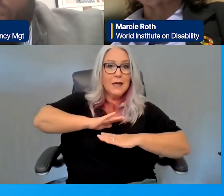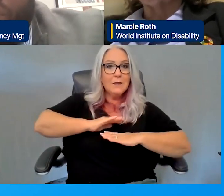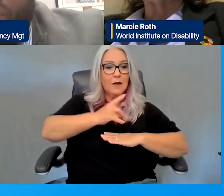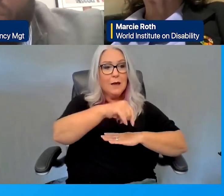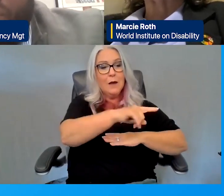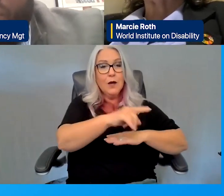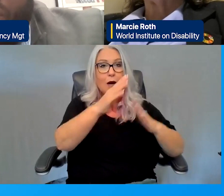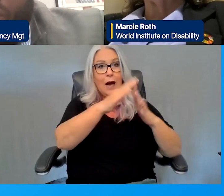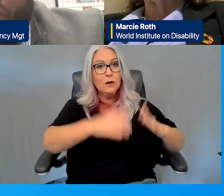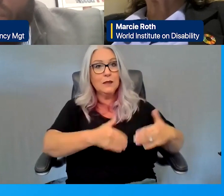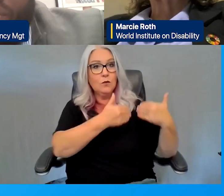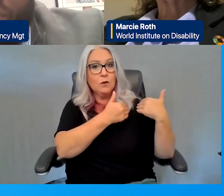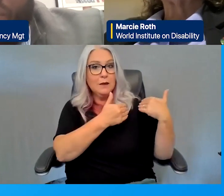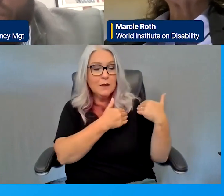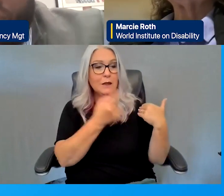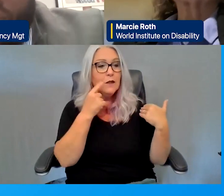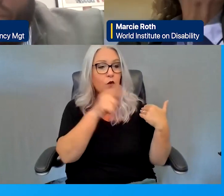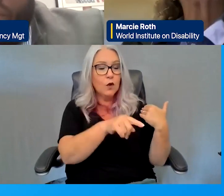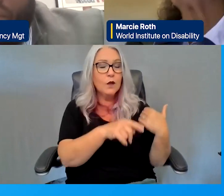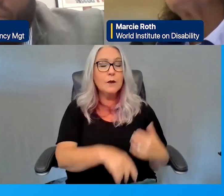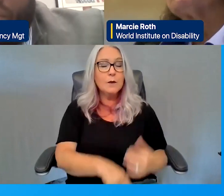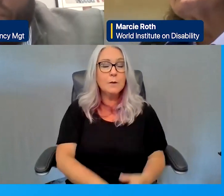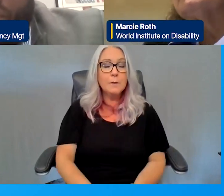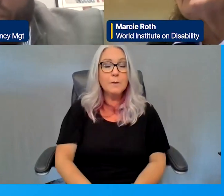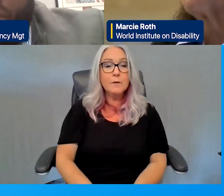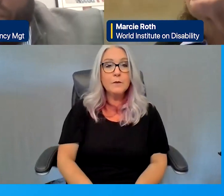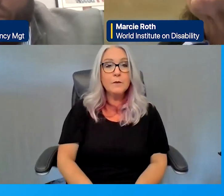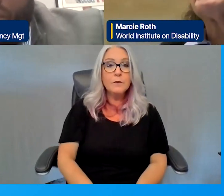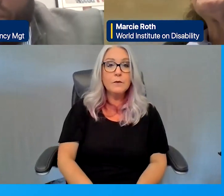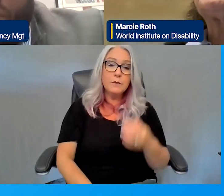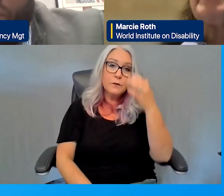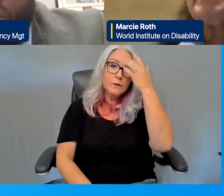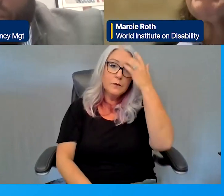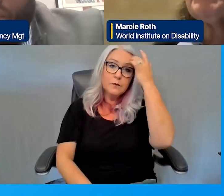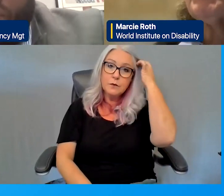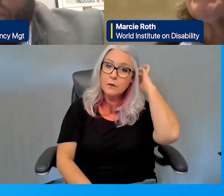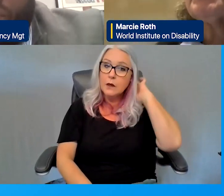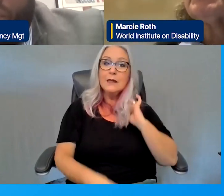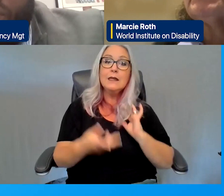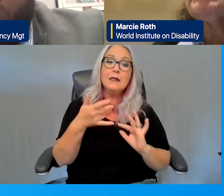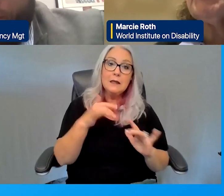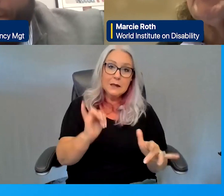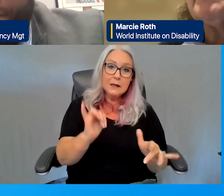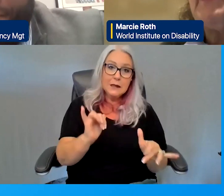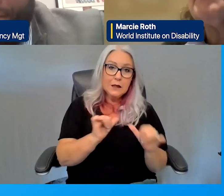obligations. We are still on a very regular basis hearing that